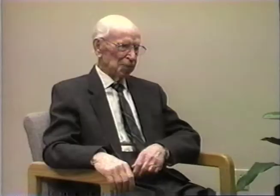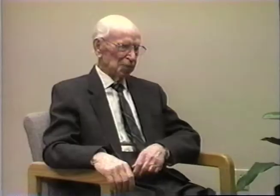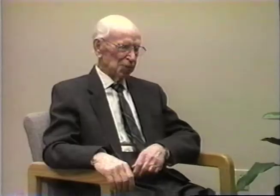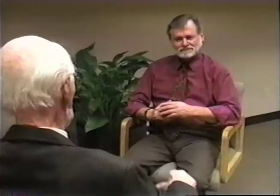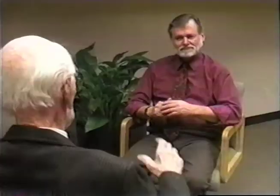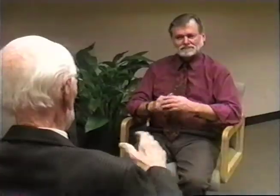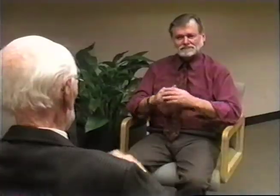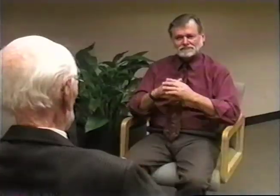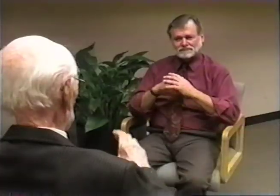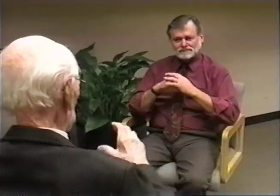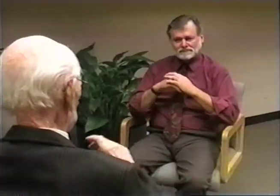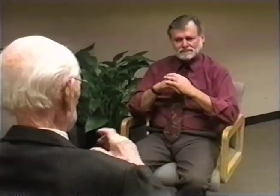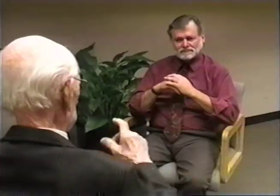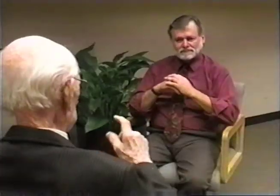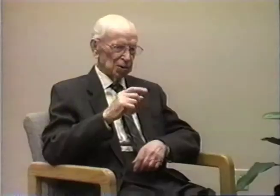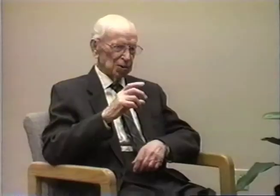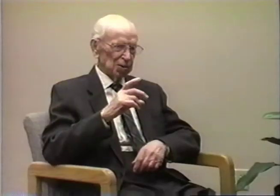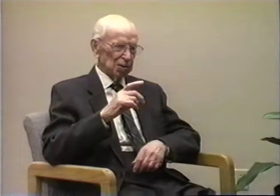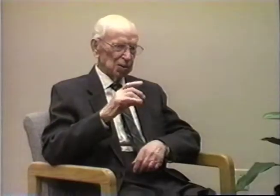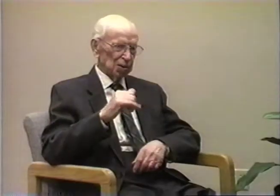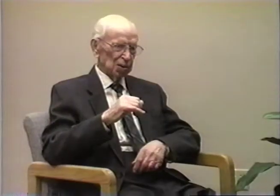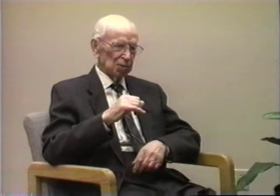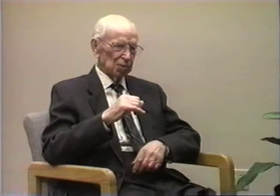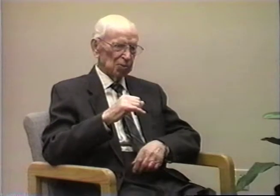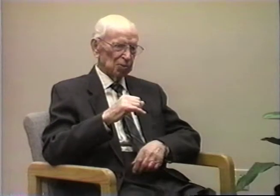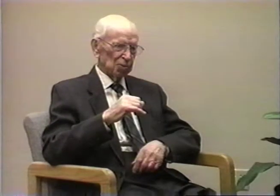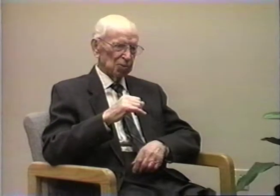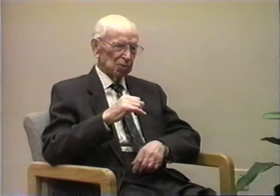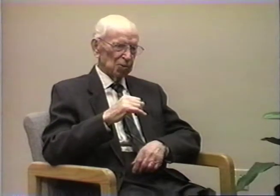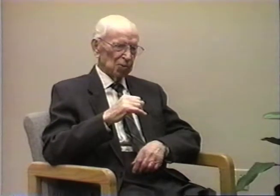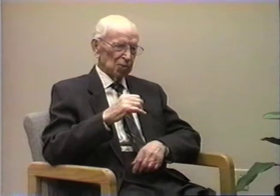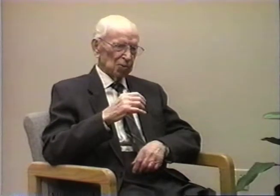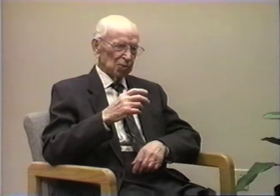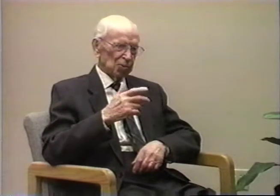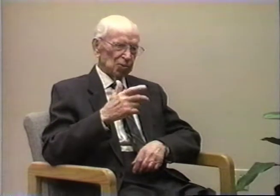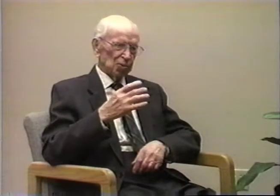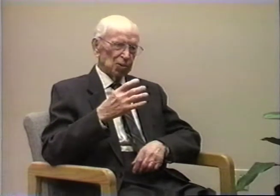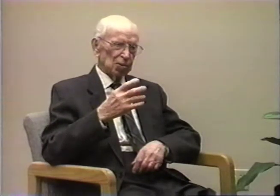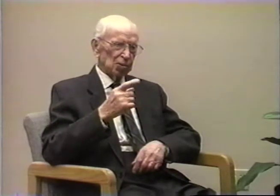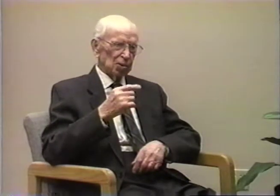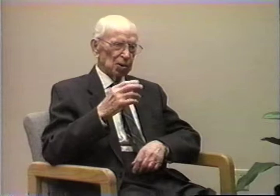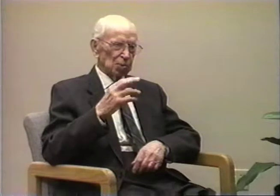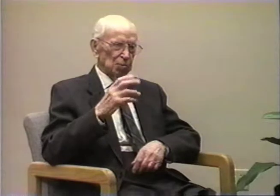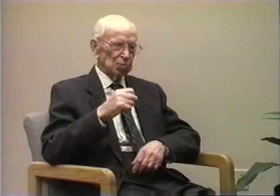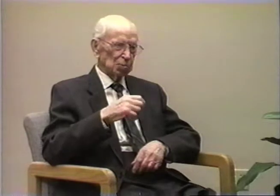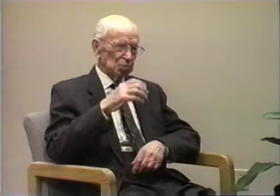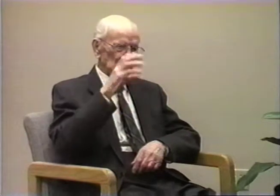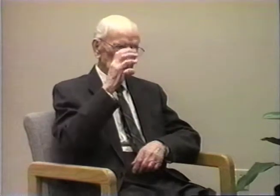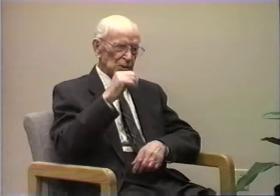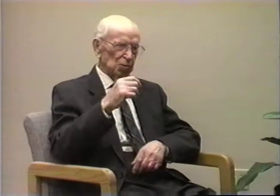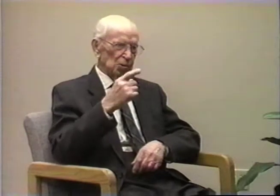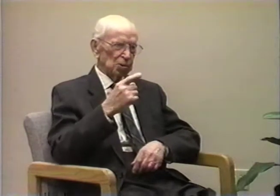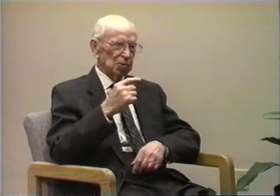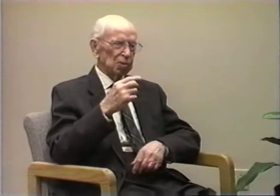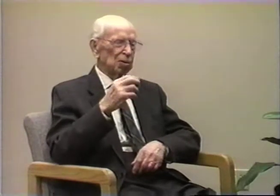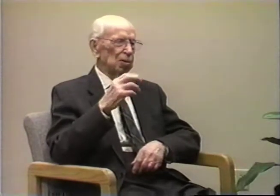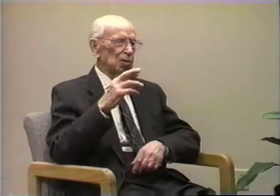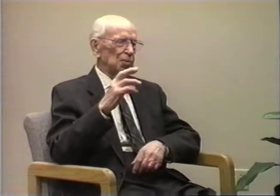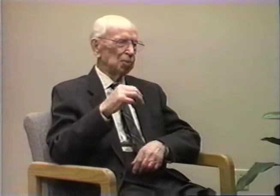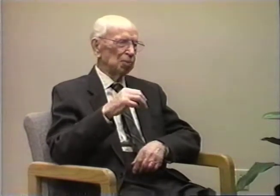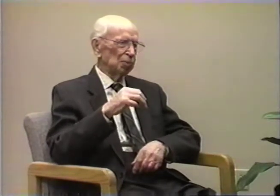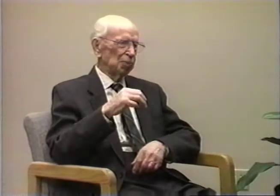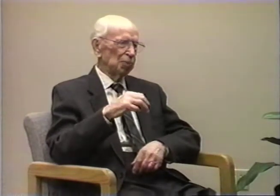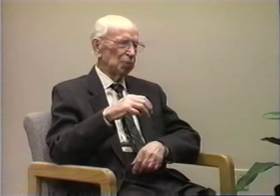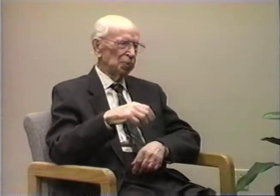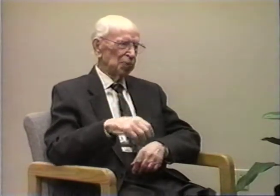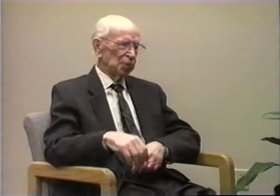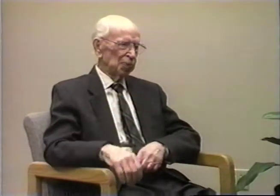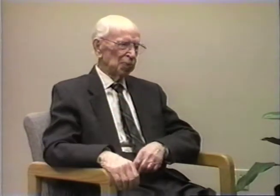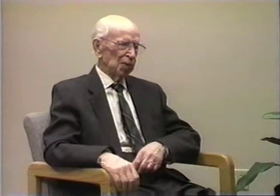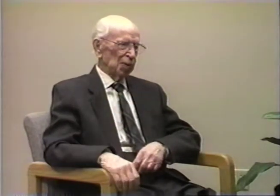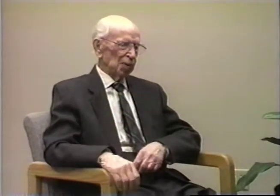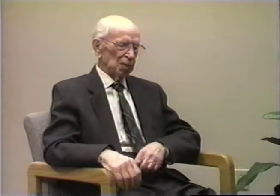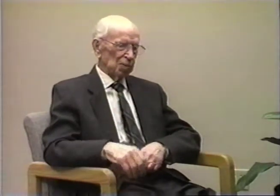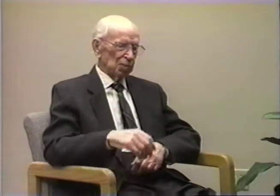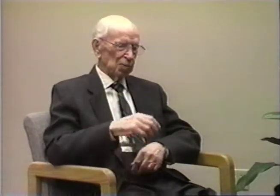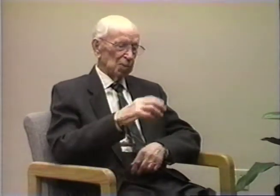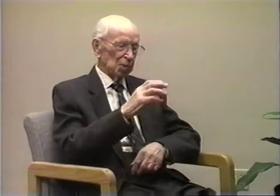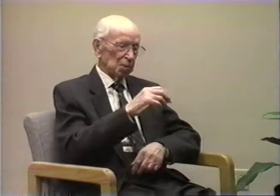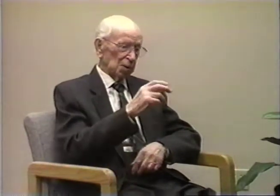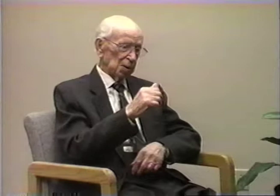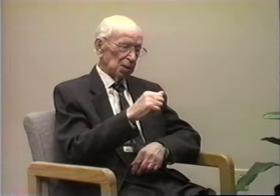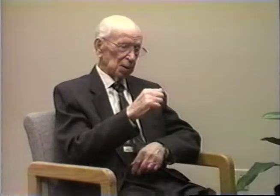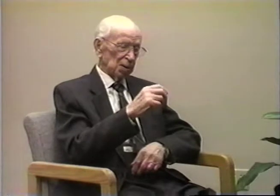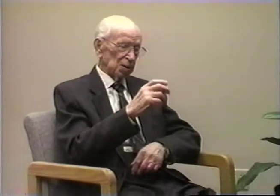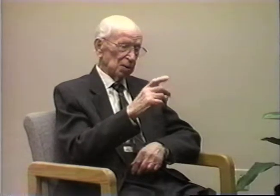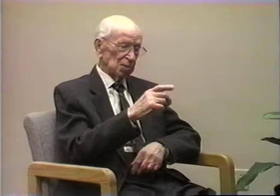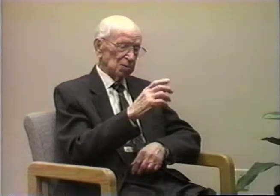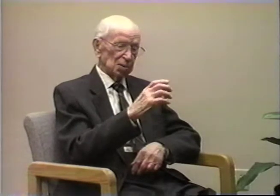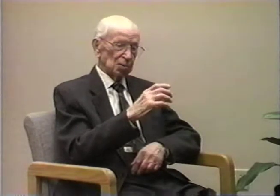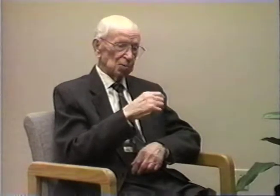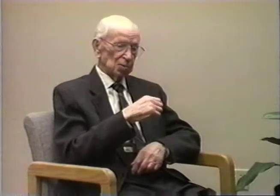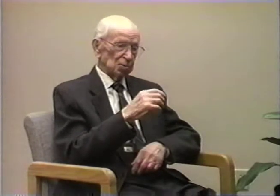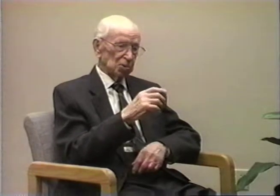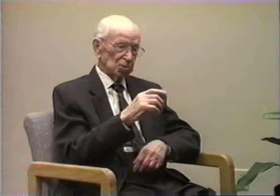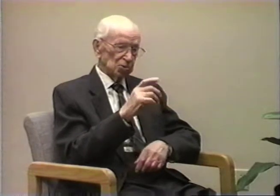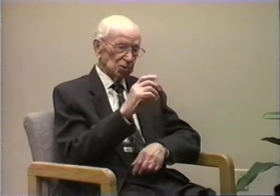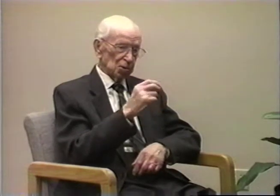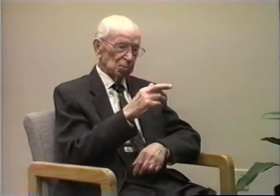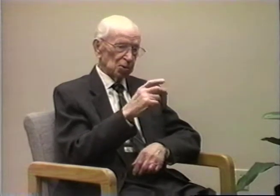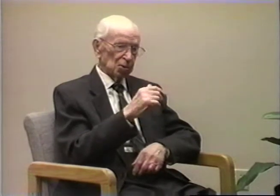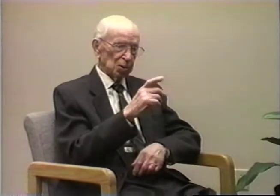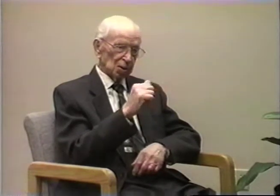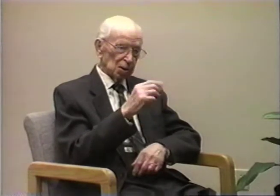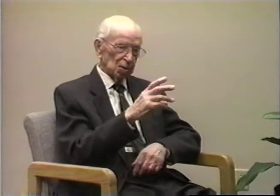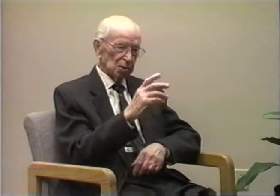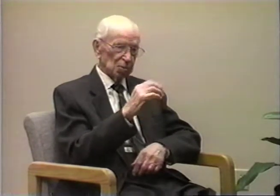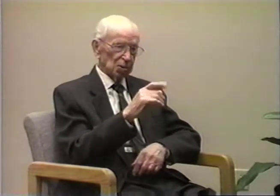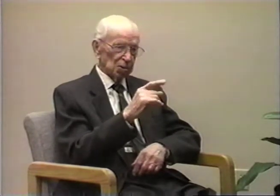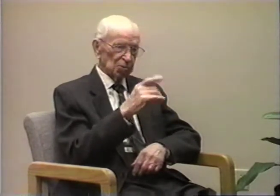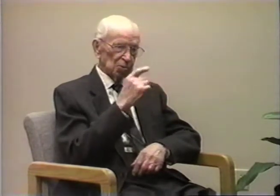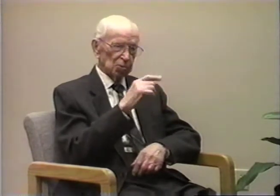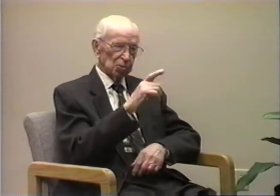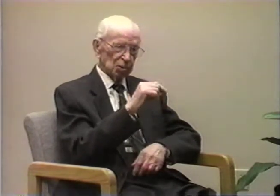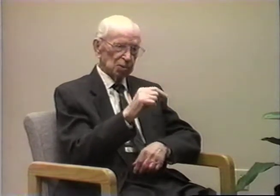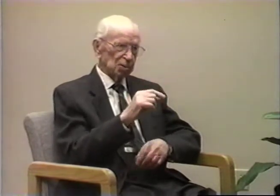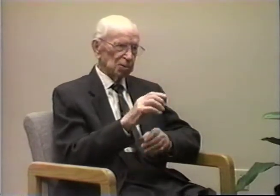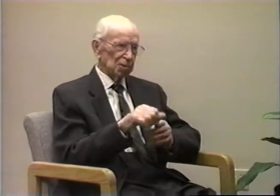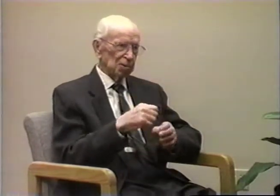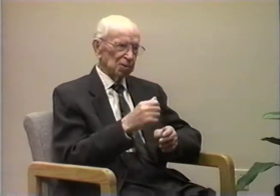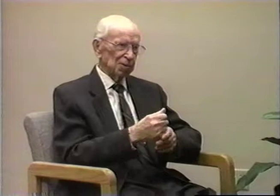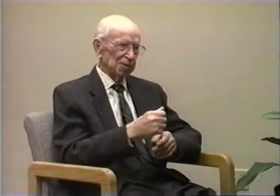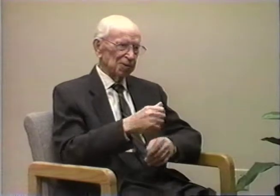TDI was, I think, I was one of the presidents at the start,